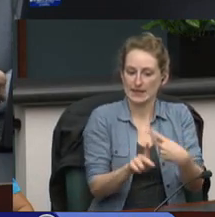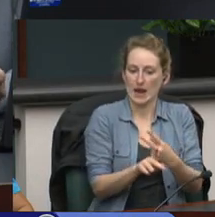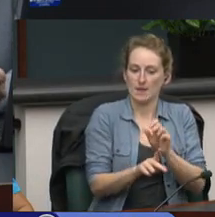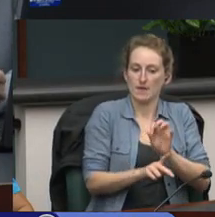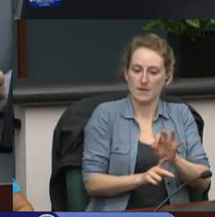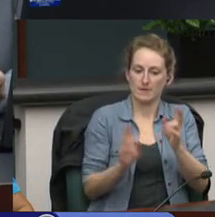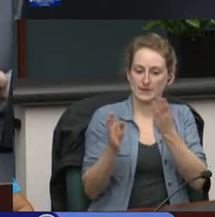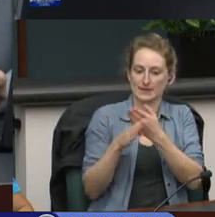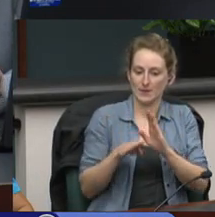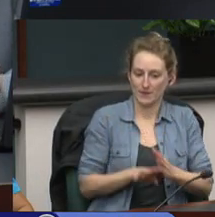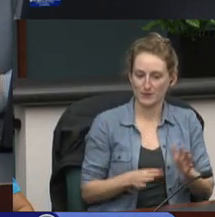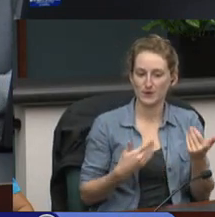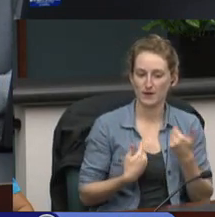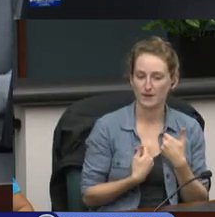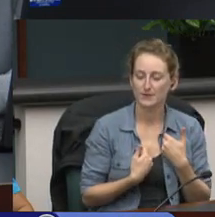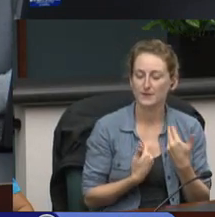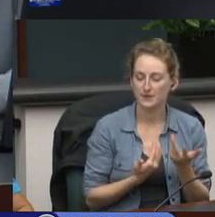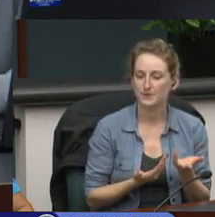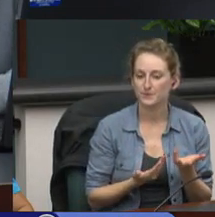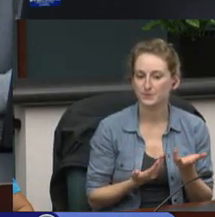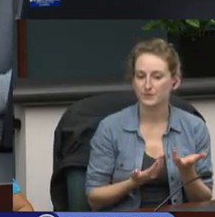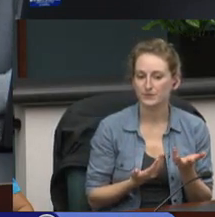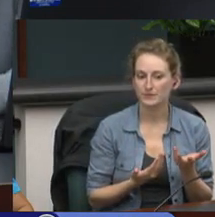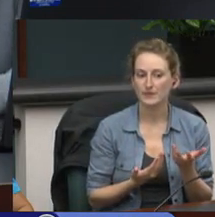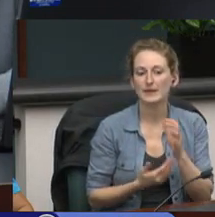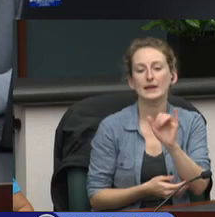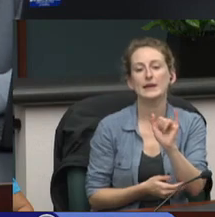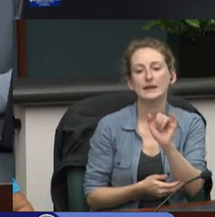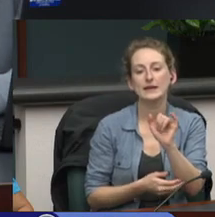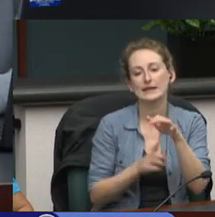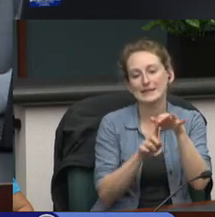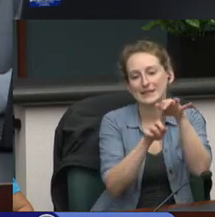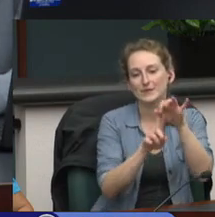change for this chapter was the addition of the infill subdivision which you know